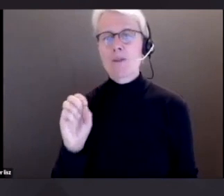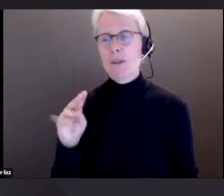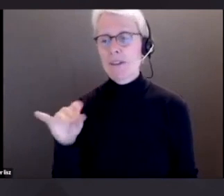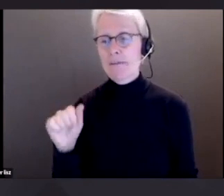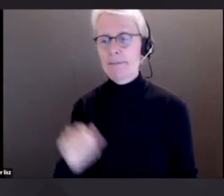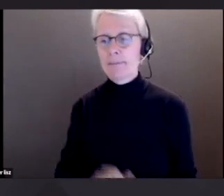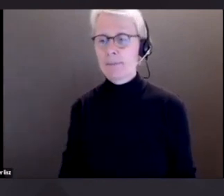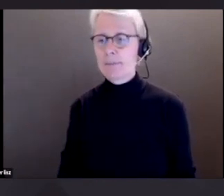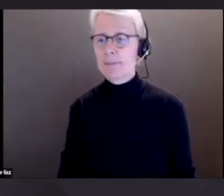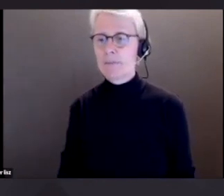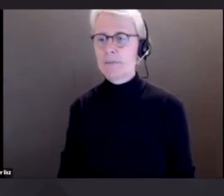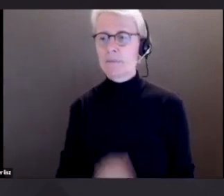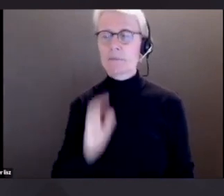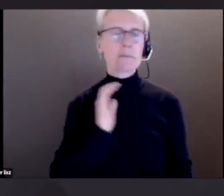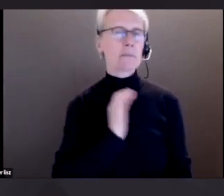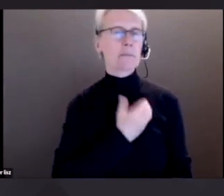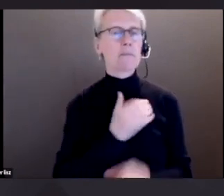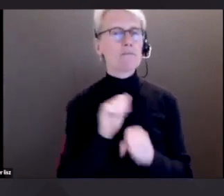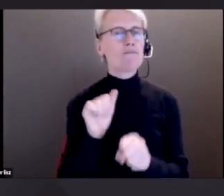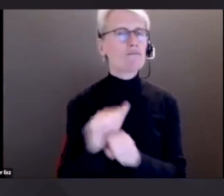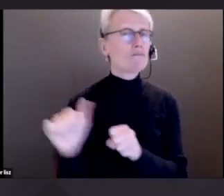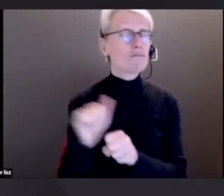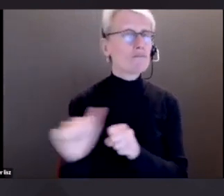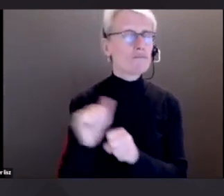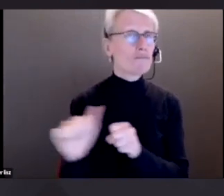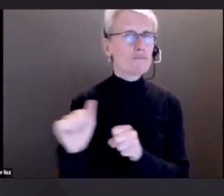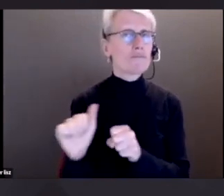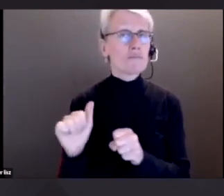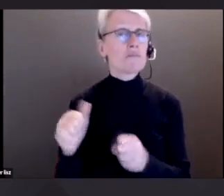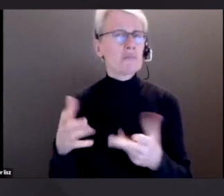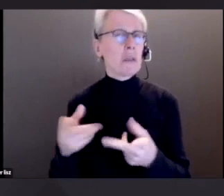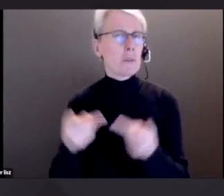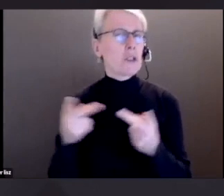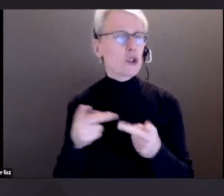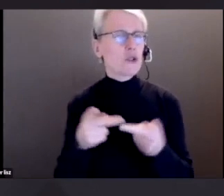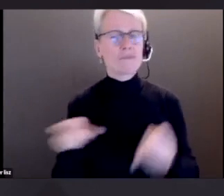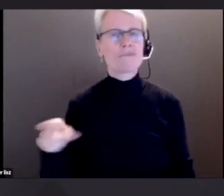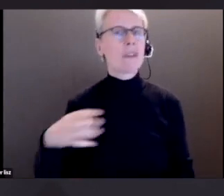at our customer service at the front of the store and when available, I try to go have a quick chat with them.